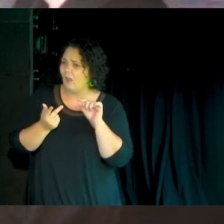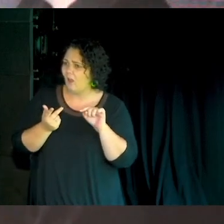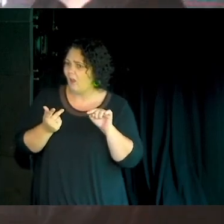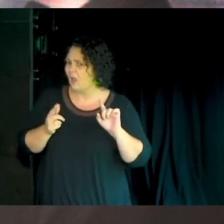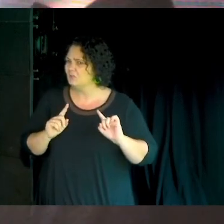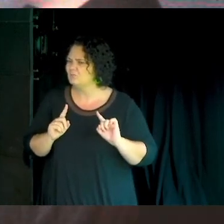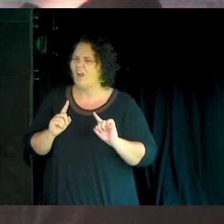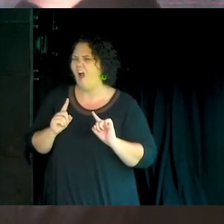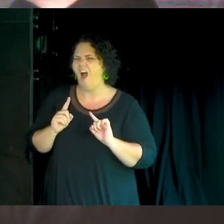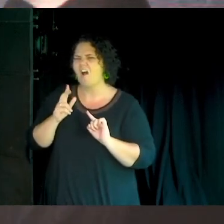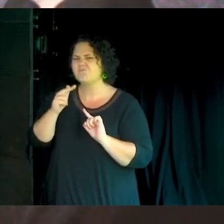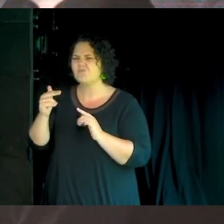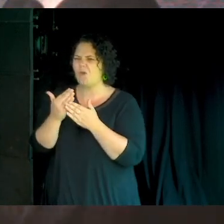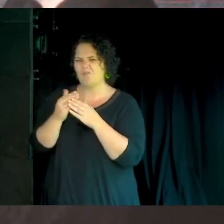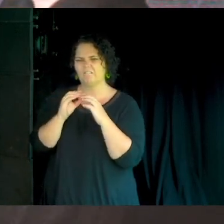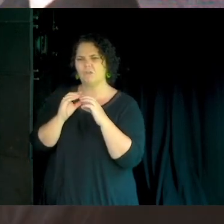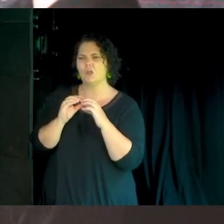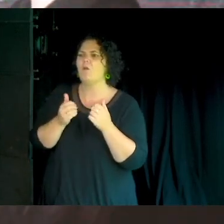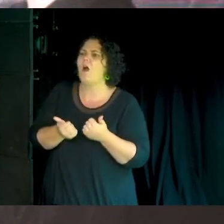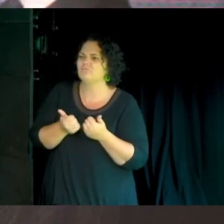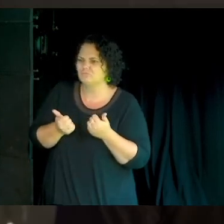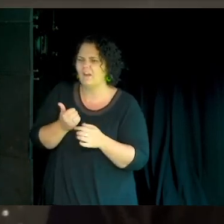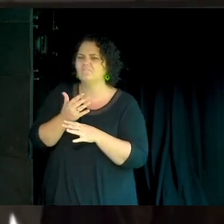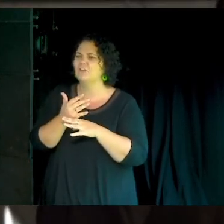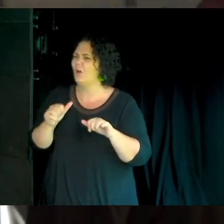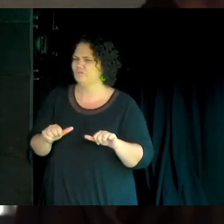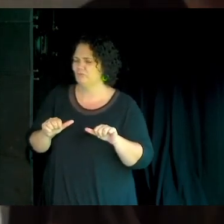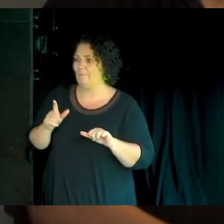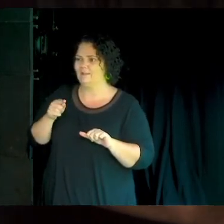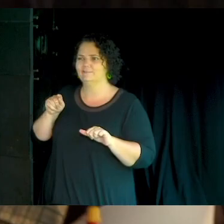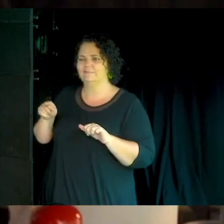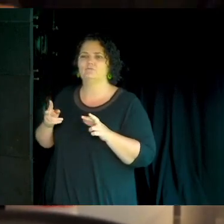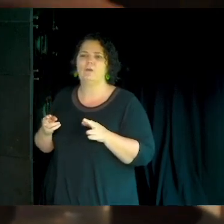they are pretty firm it's about the crab actually mostly the crust station or even lobsters if you